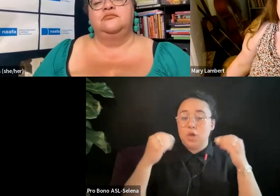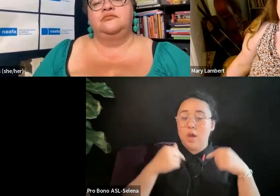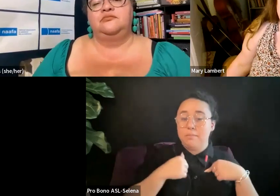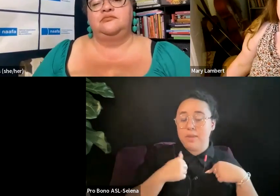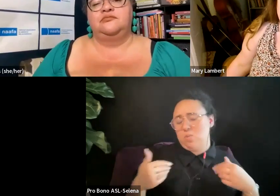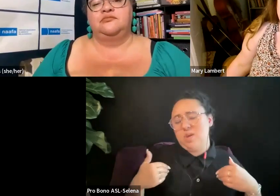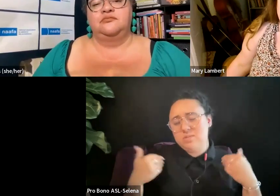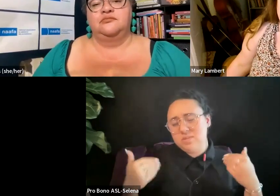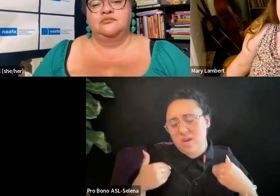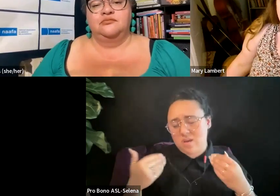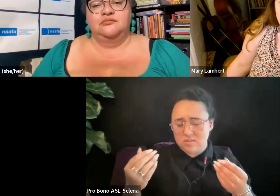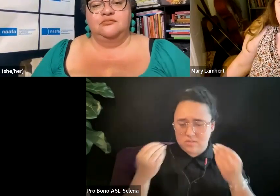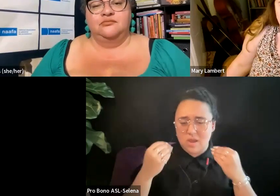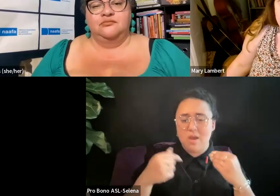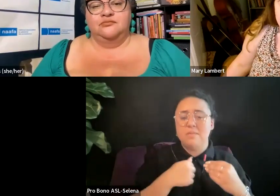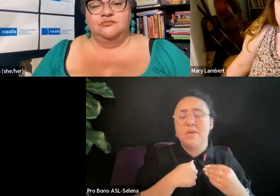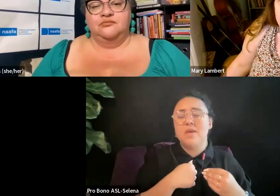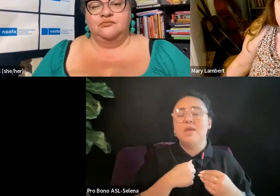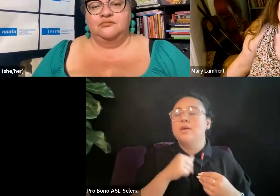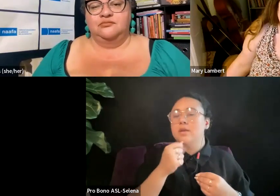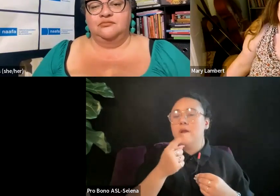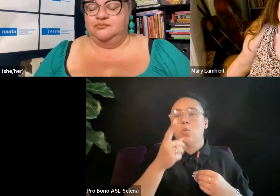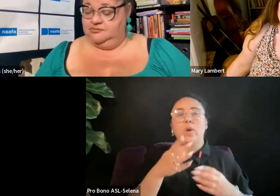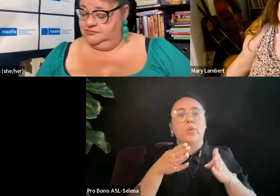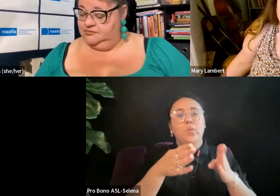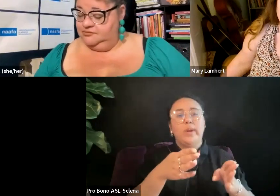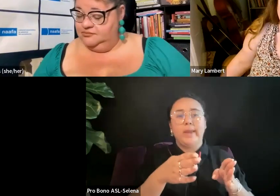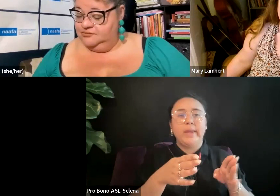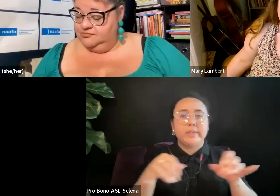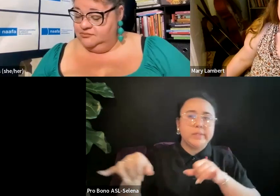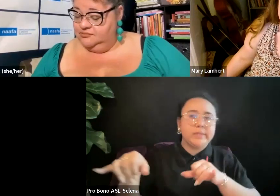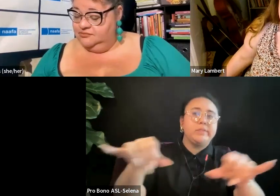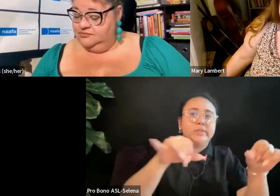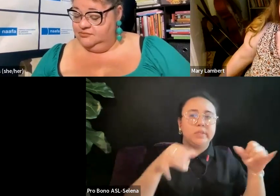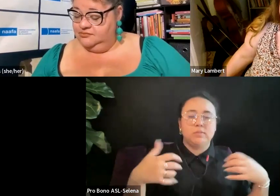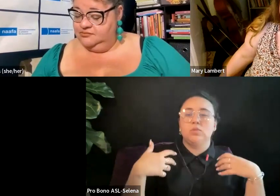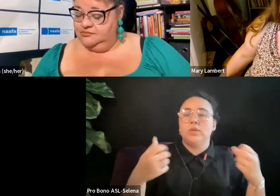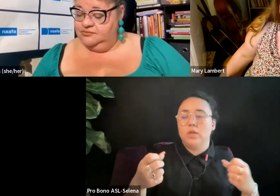that there's not one way to heal, there's not one way to grow.